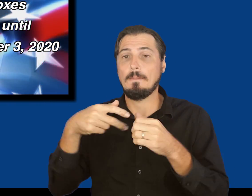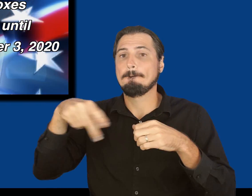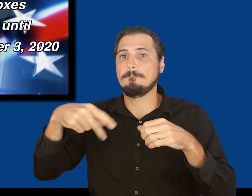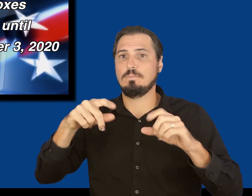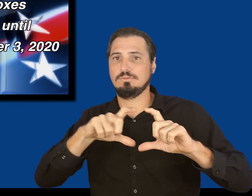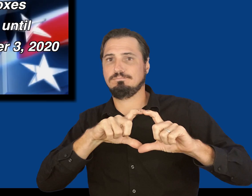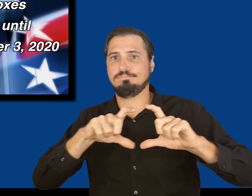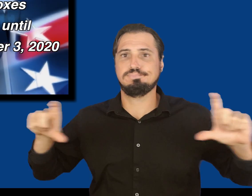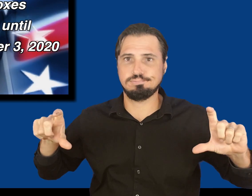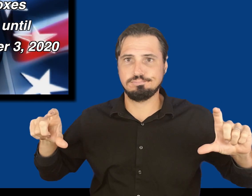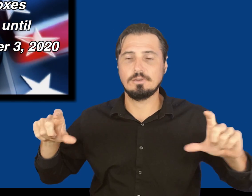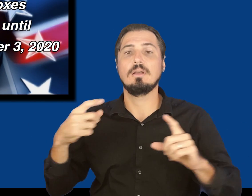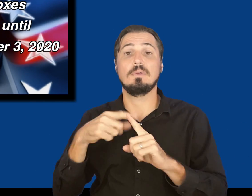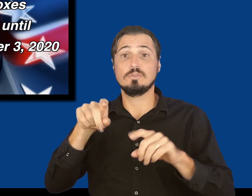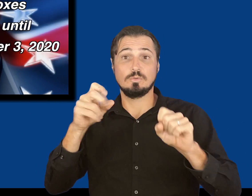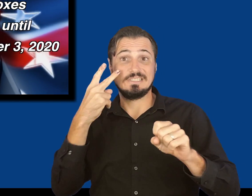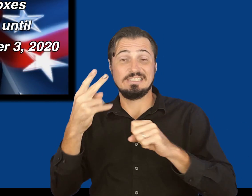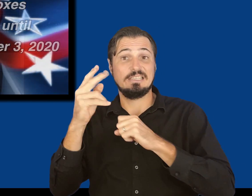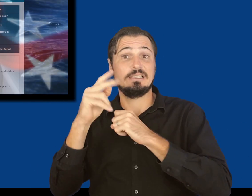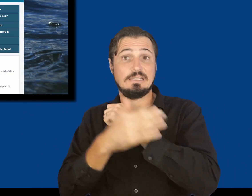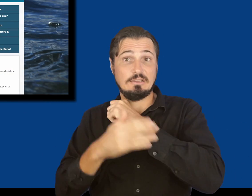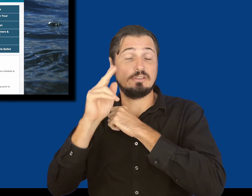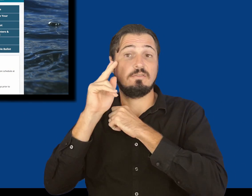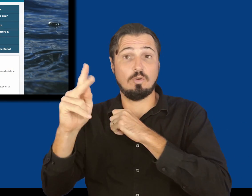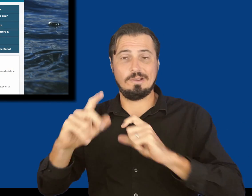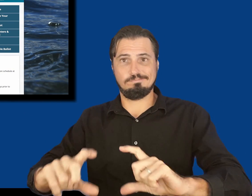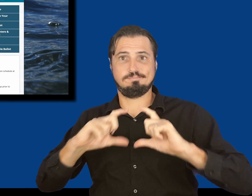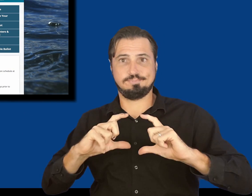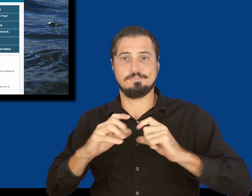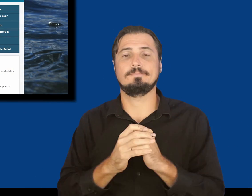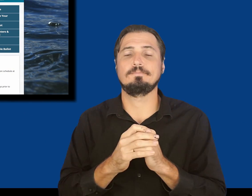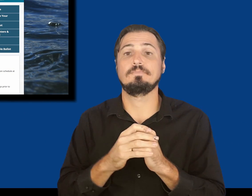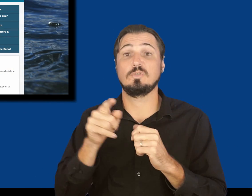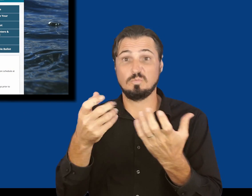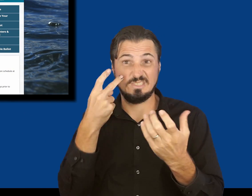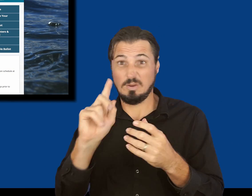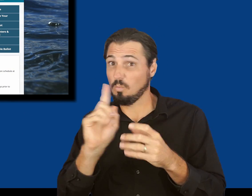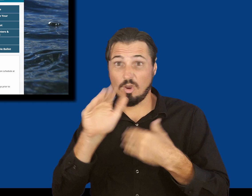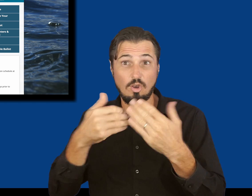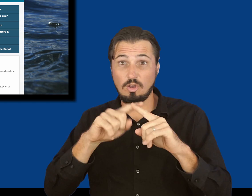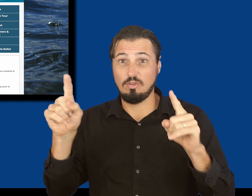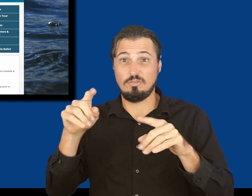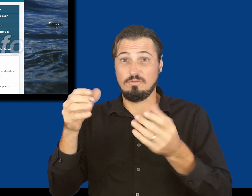and the official seal of the county of Kauai. To view the full list of ballot collection boxes visit the state office